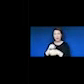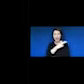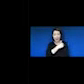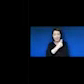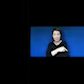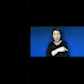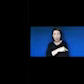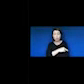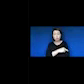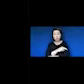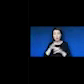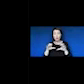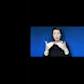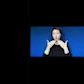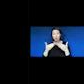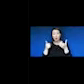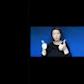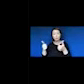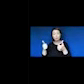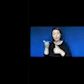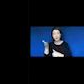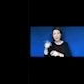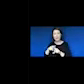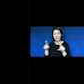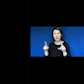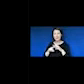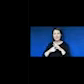Then he got to a point where he started to realize that he was ready for a change.